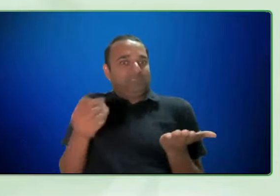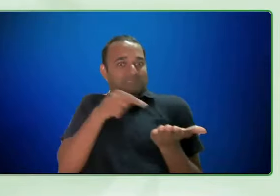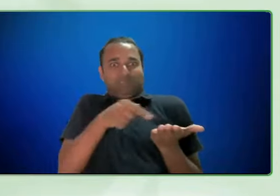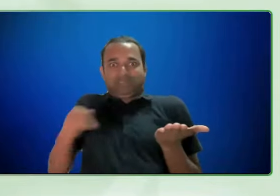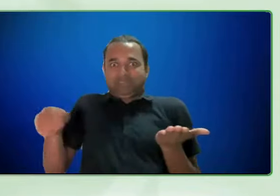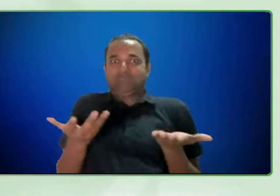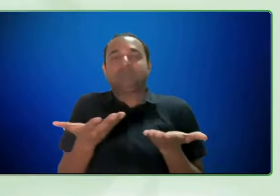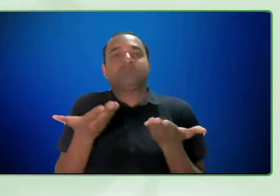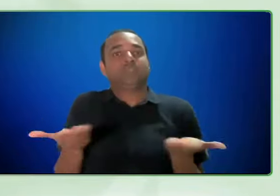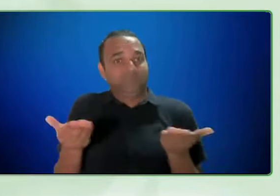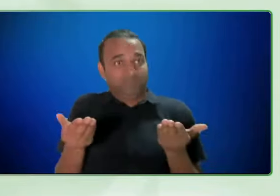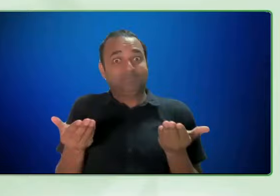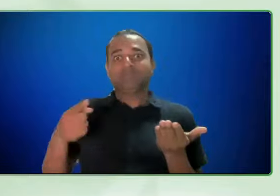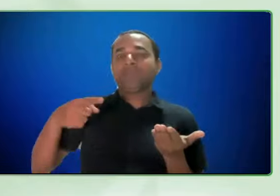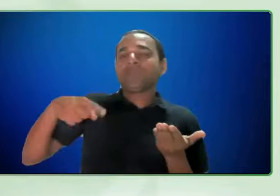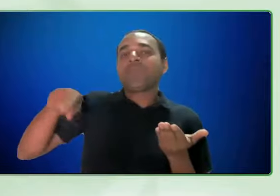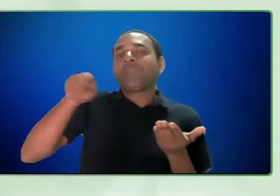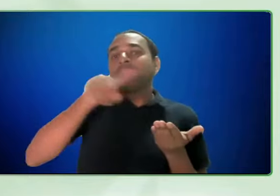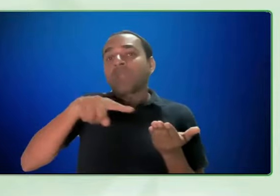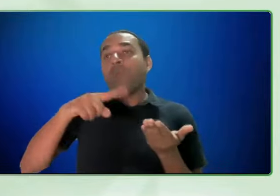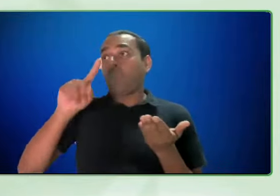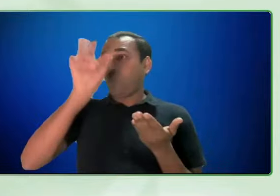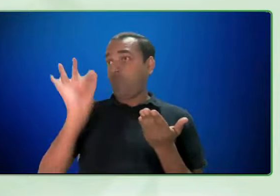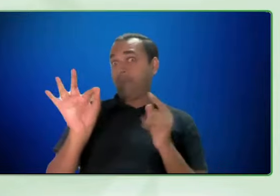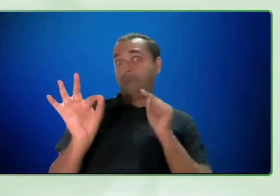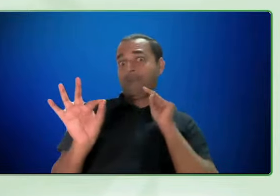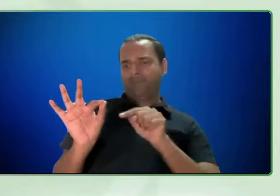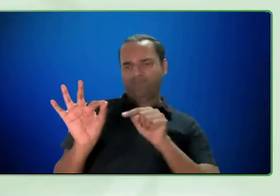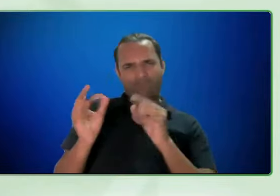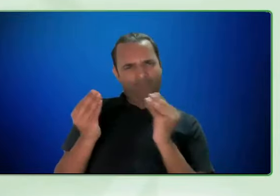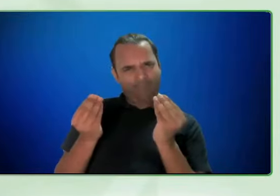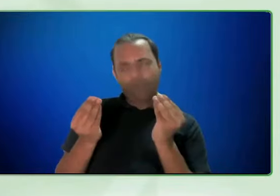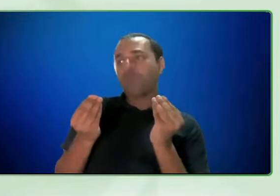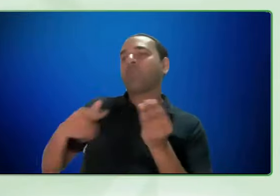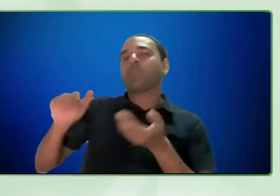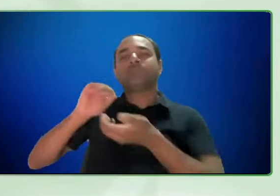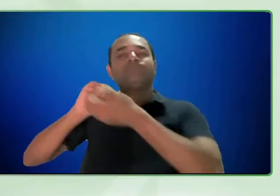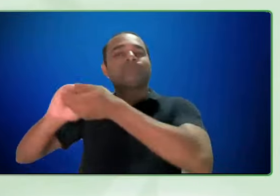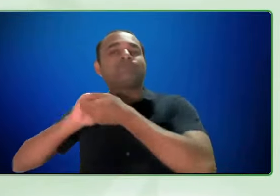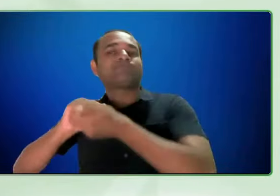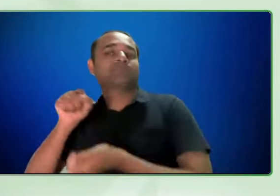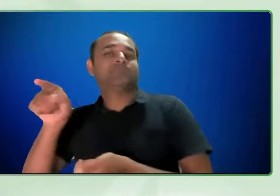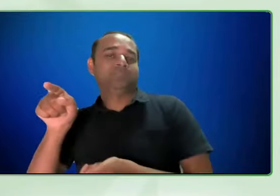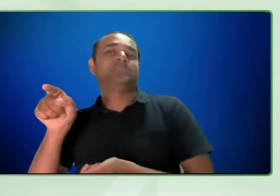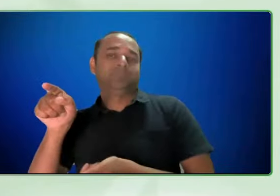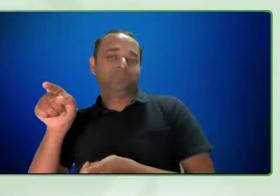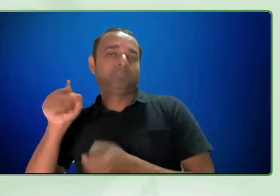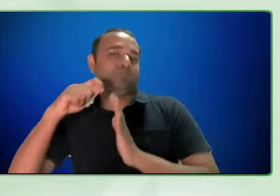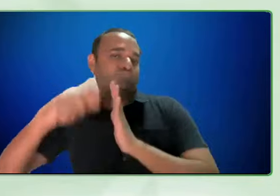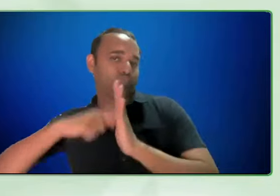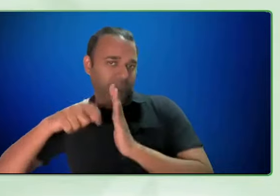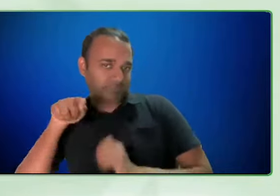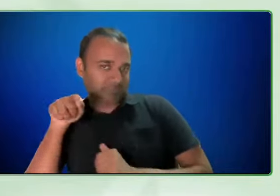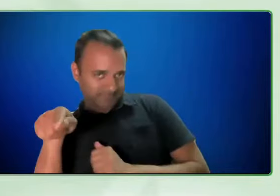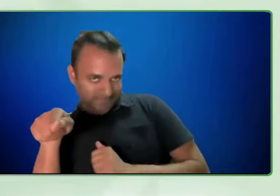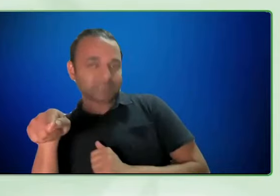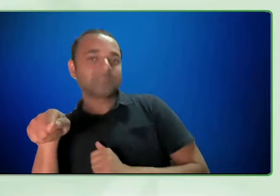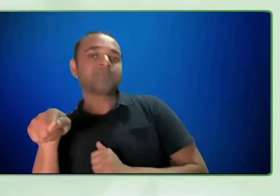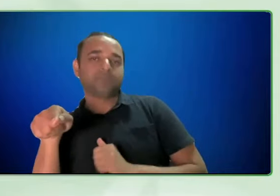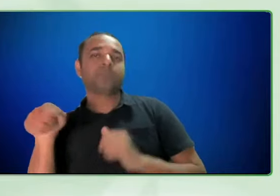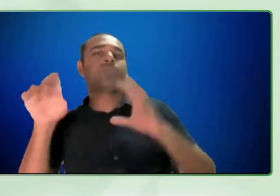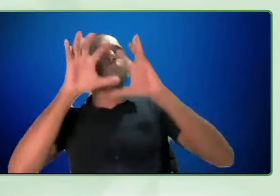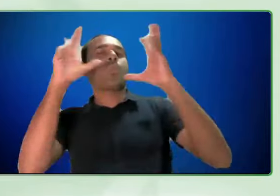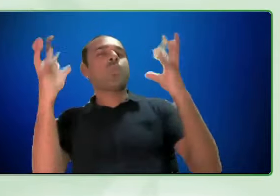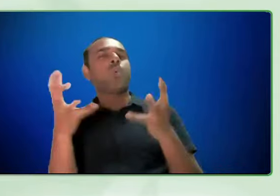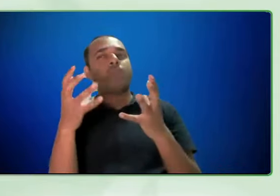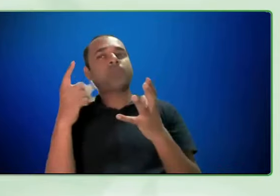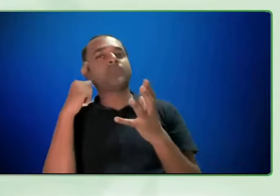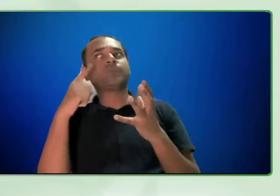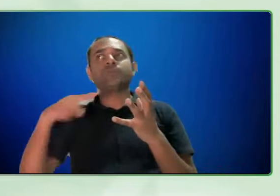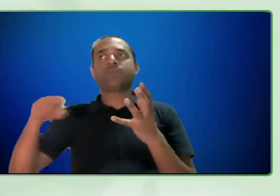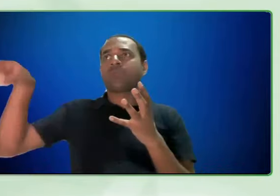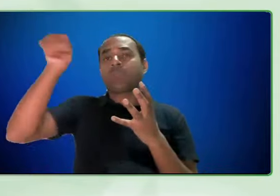are keen to work in this space as it allows us to launch a global alliance. It has been exciting